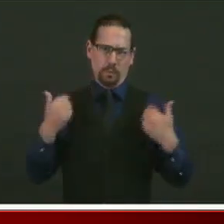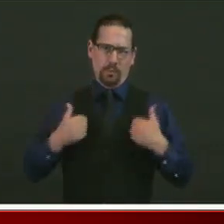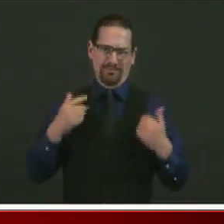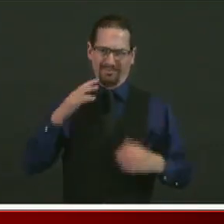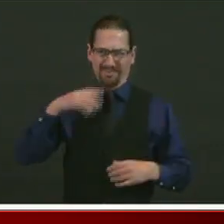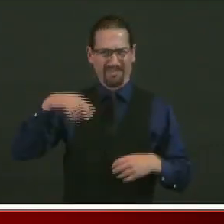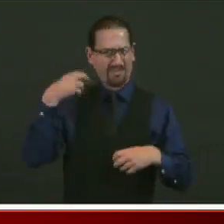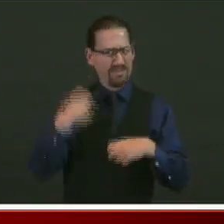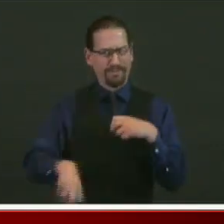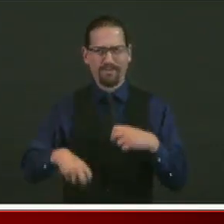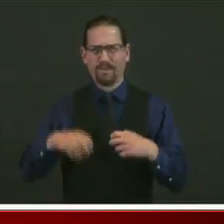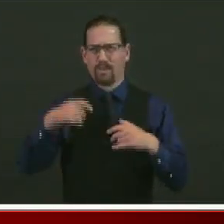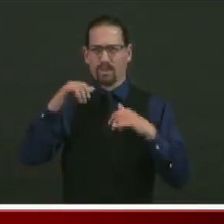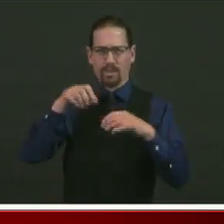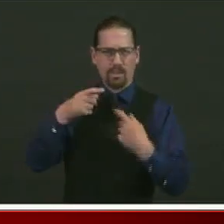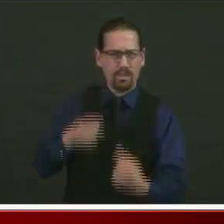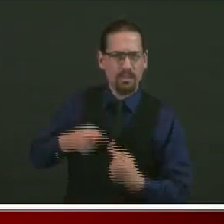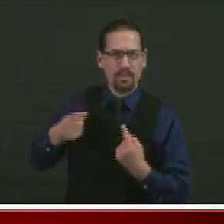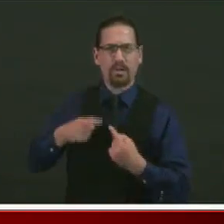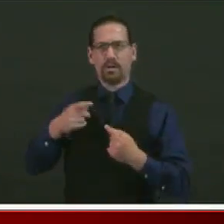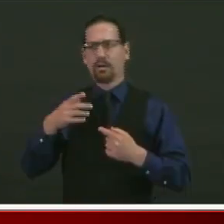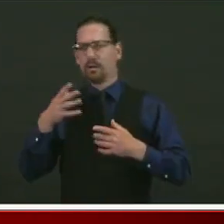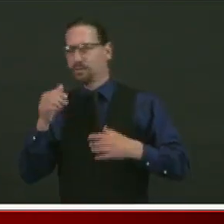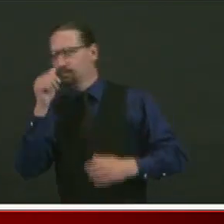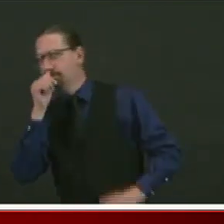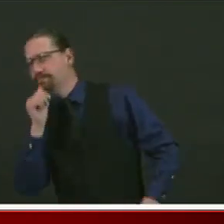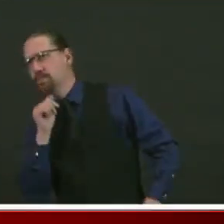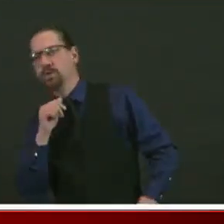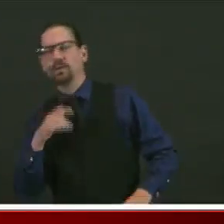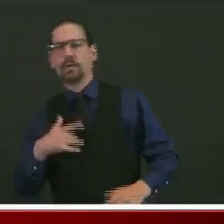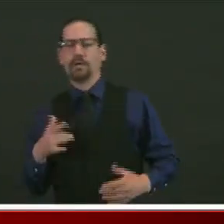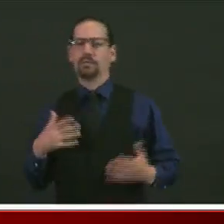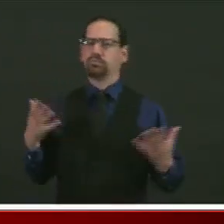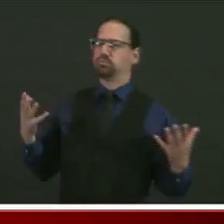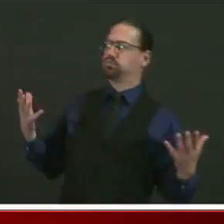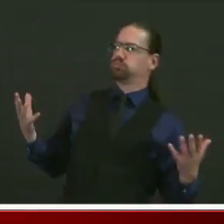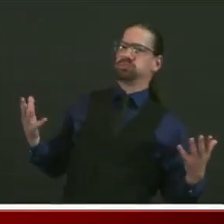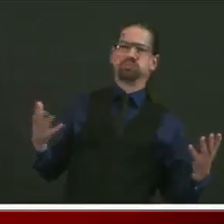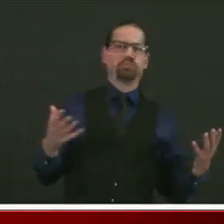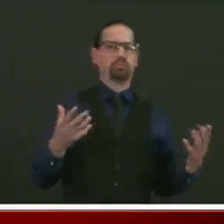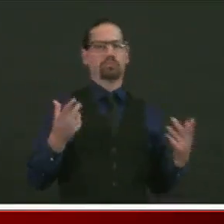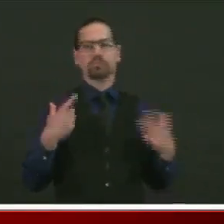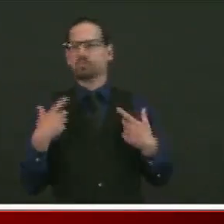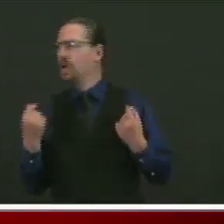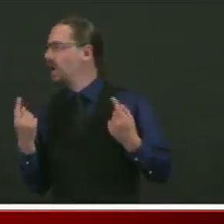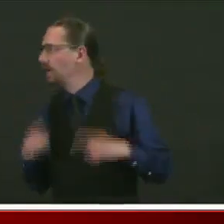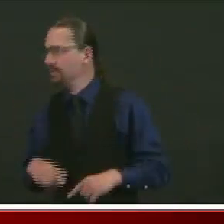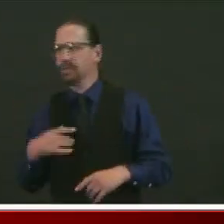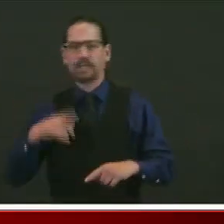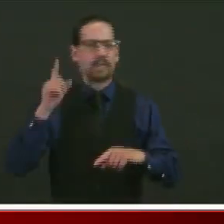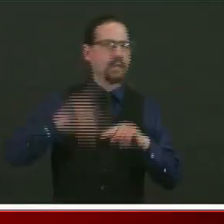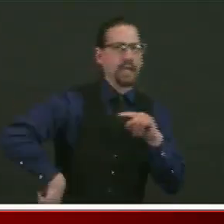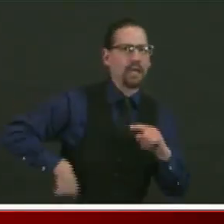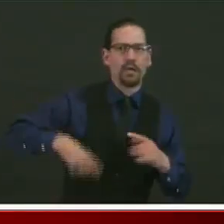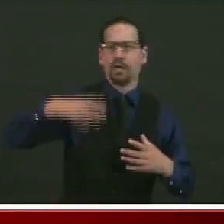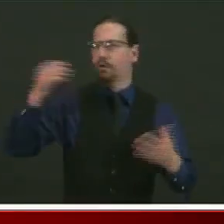FOR THE YOUNGER FRIENDS. FOR KIDS JUST IN GENERAL. I THINK A LOT OF US FEEL LIKE WE